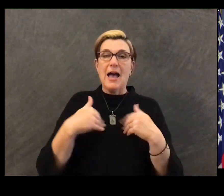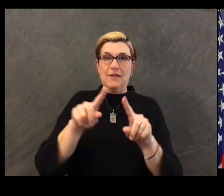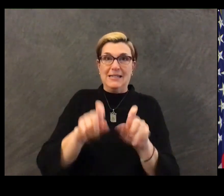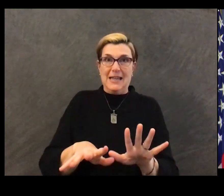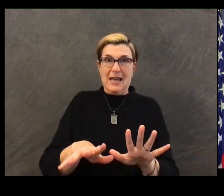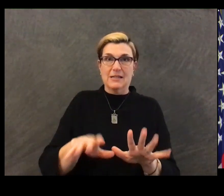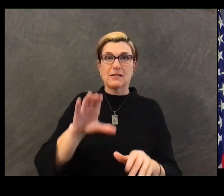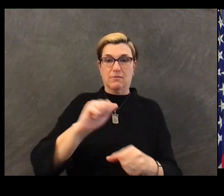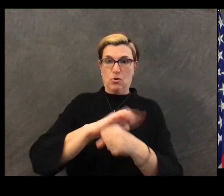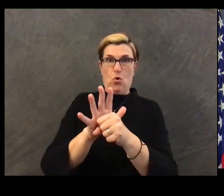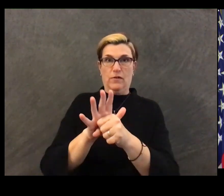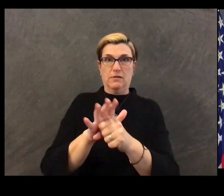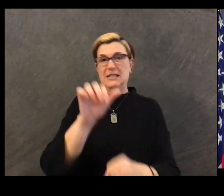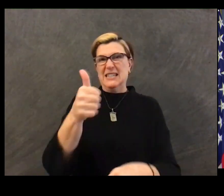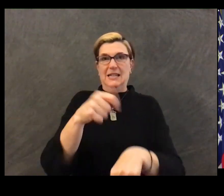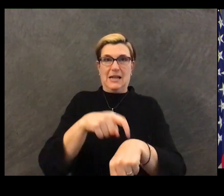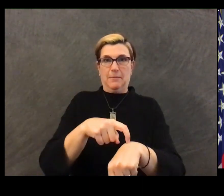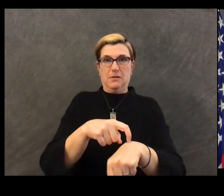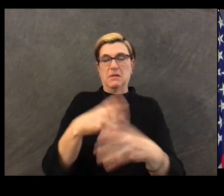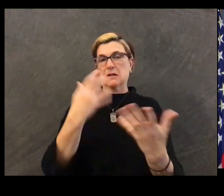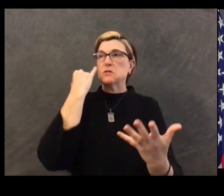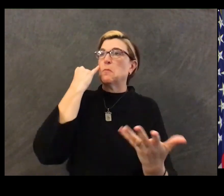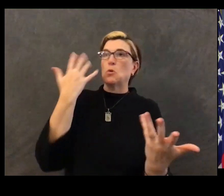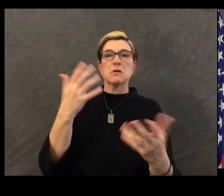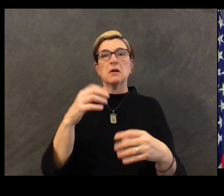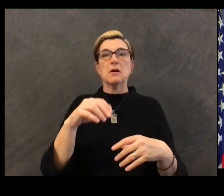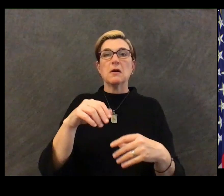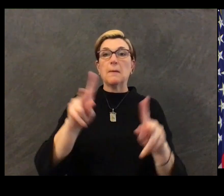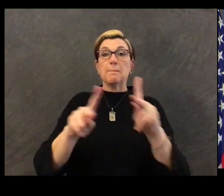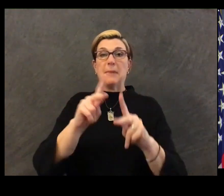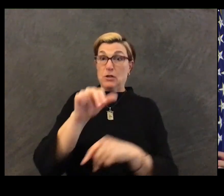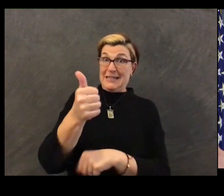hundred and fifty people a test ten times the fake news media would say